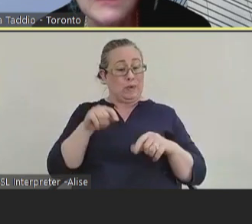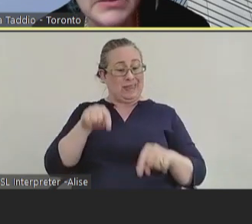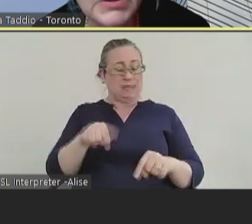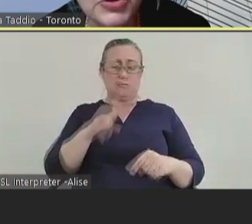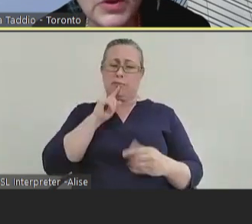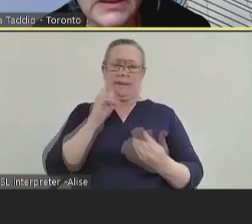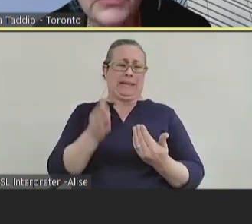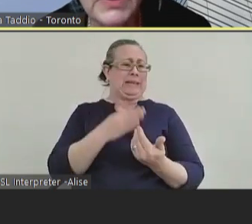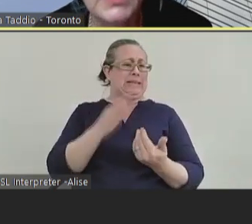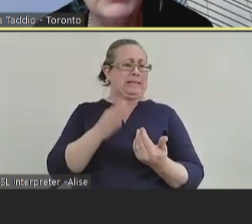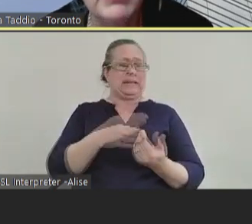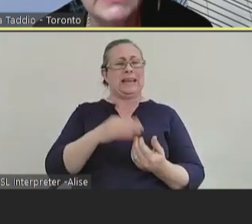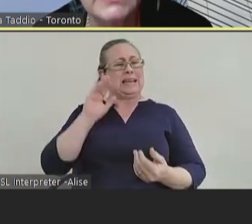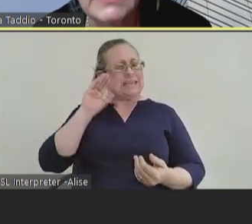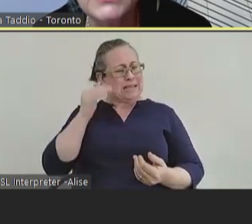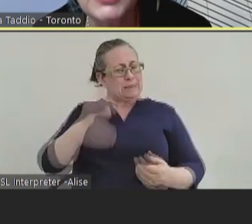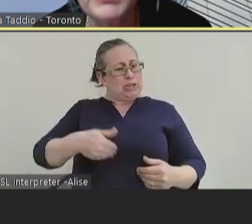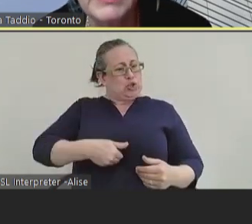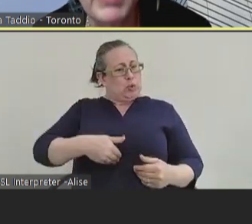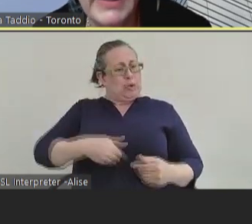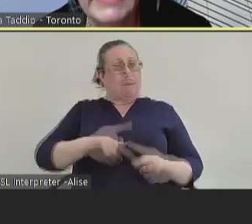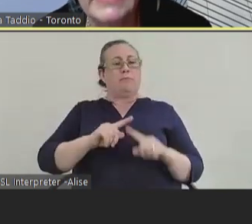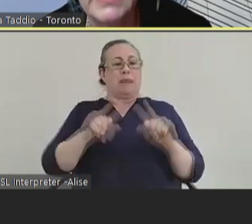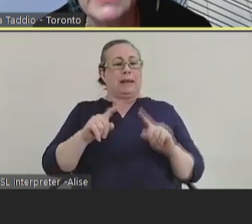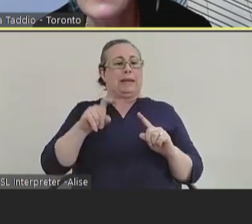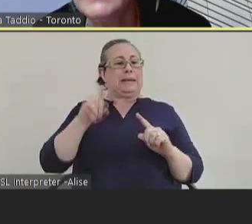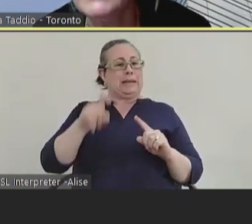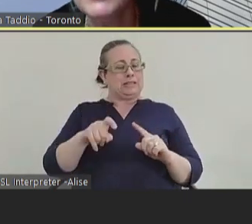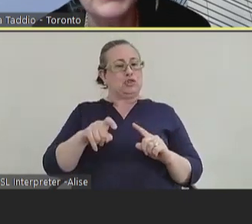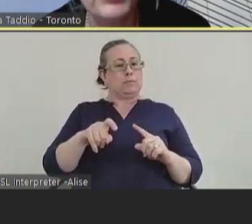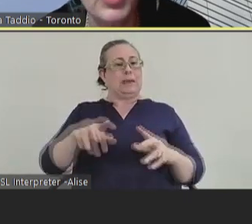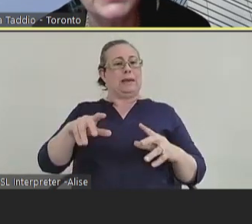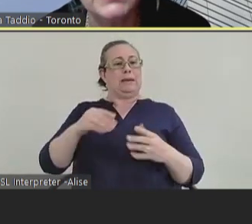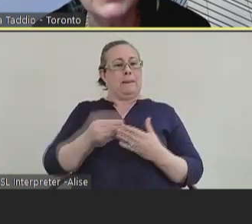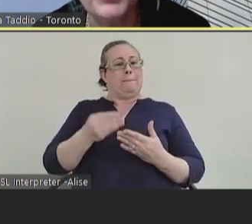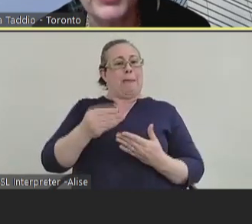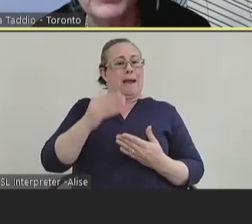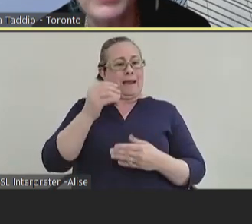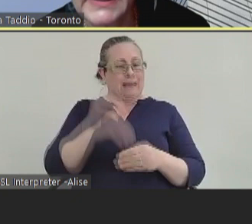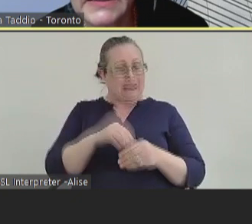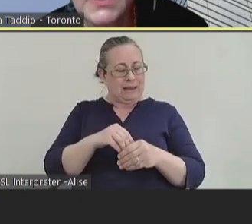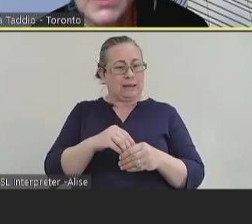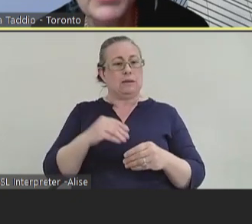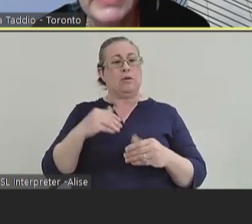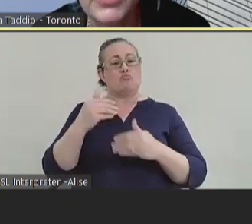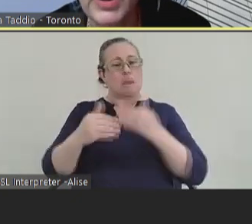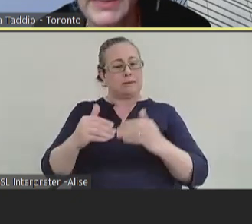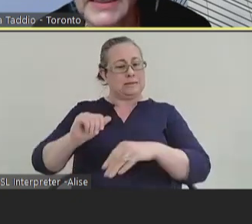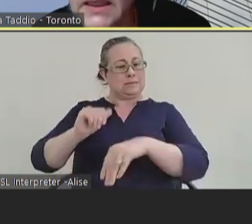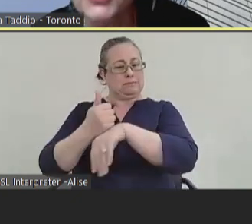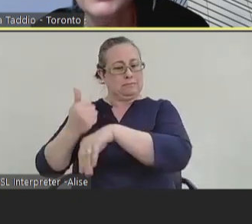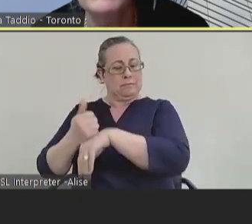seems intuitive, but needs to be buy-in and needs to be processes put in place by the organization,